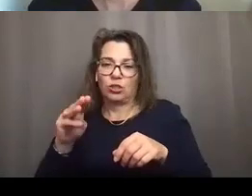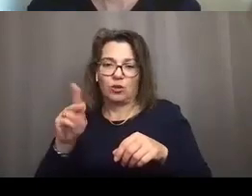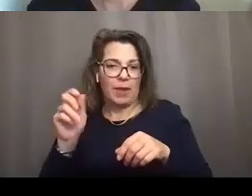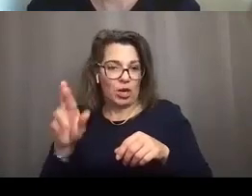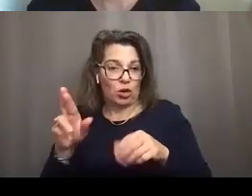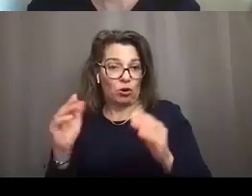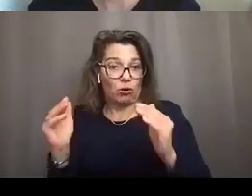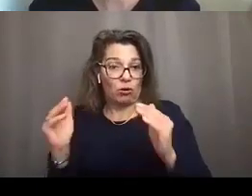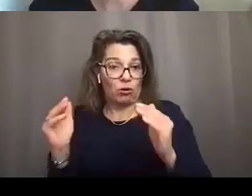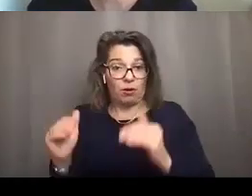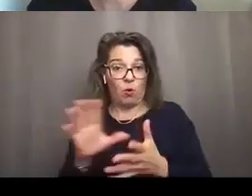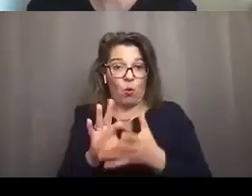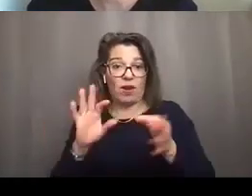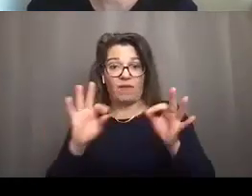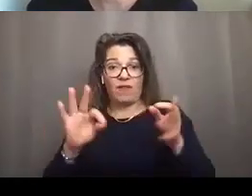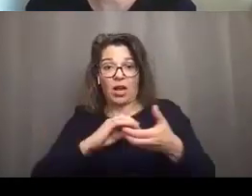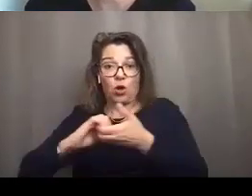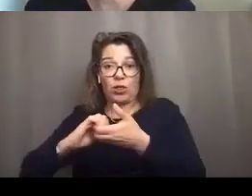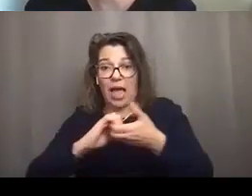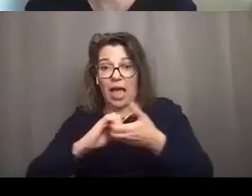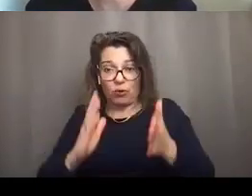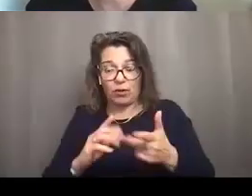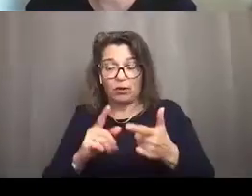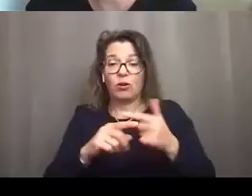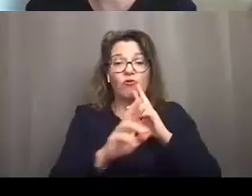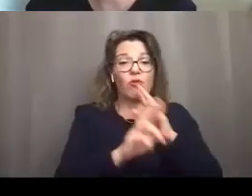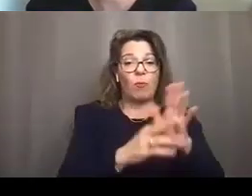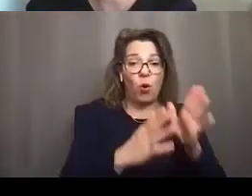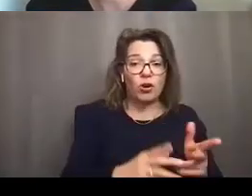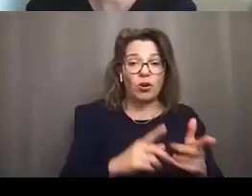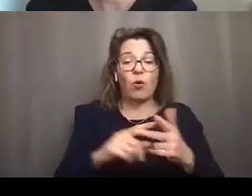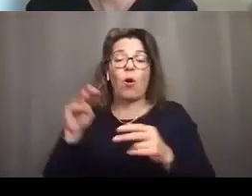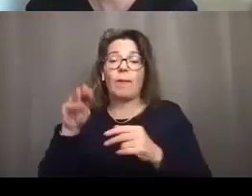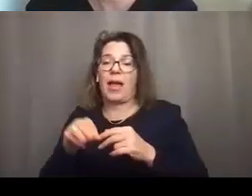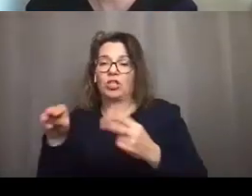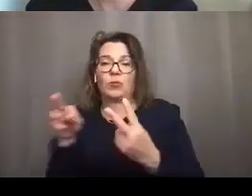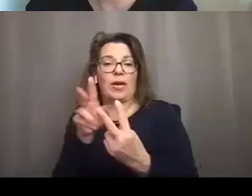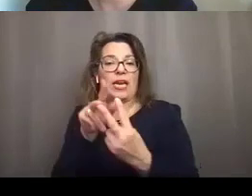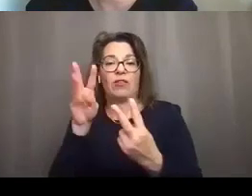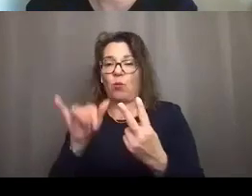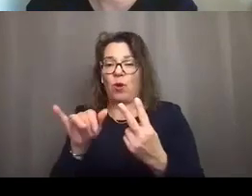If you're looking to find collaborators you can use either RePORTER or Matchmaker to find NIH-funded